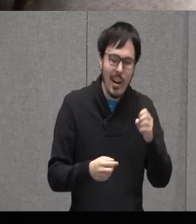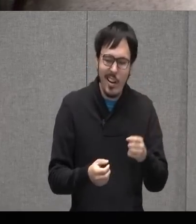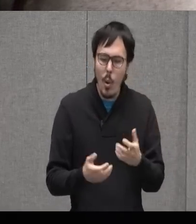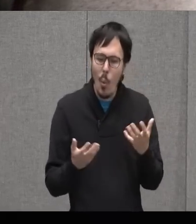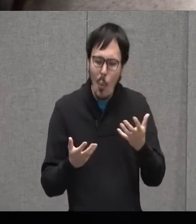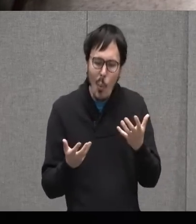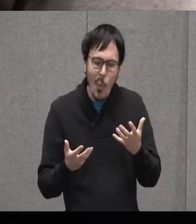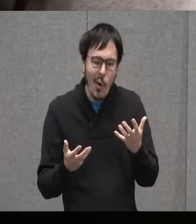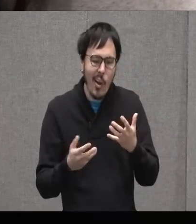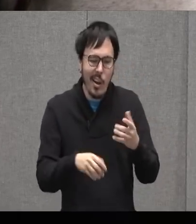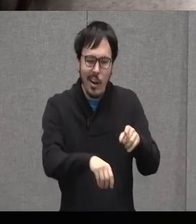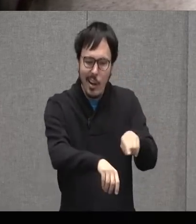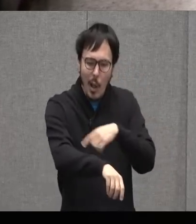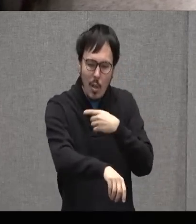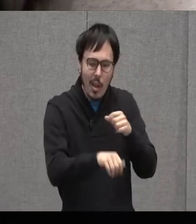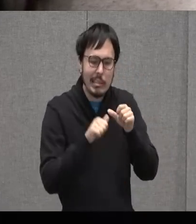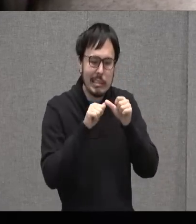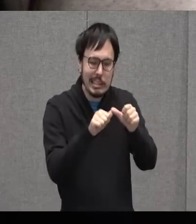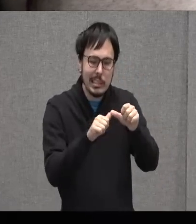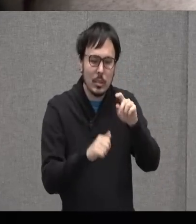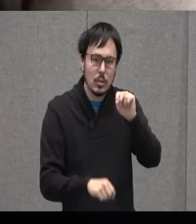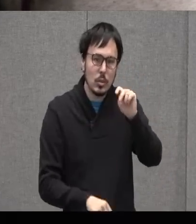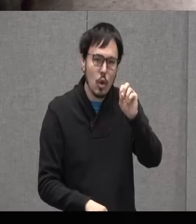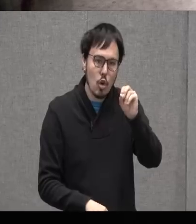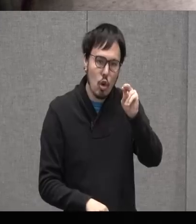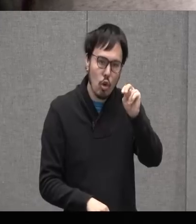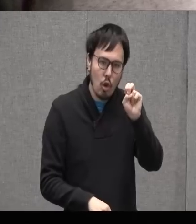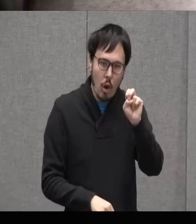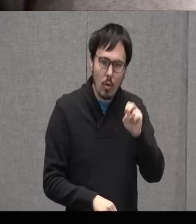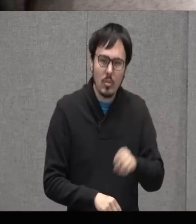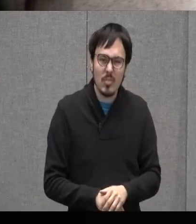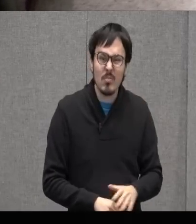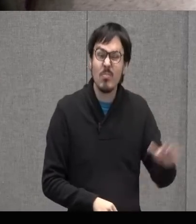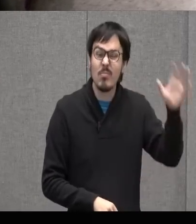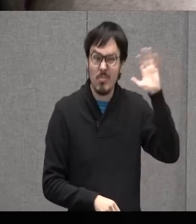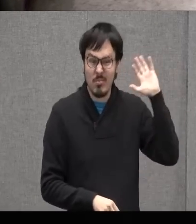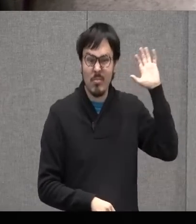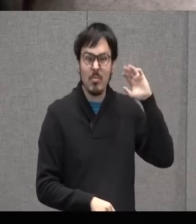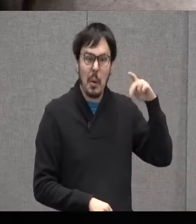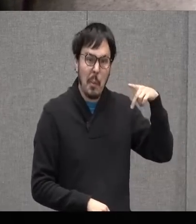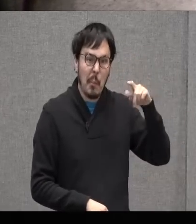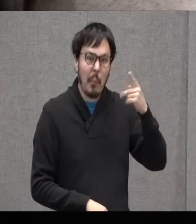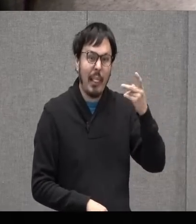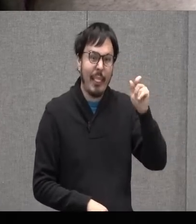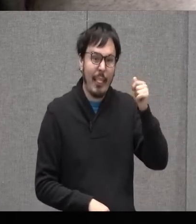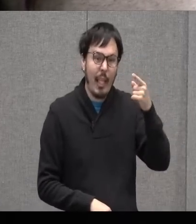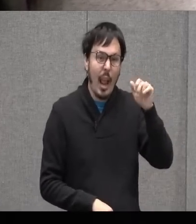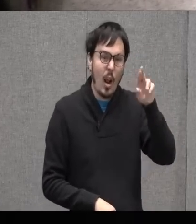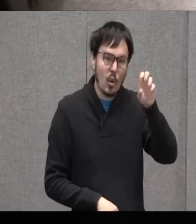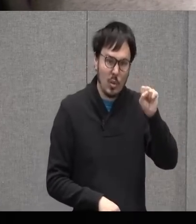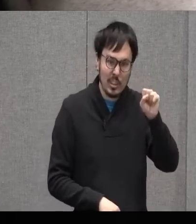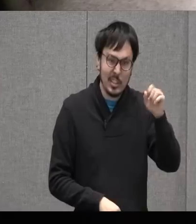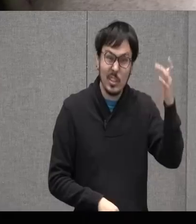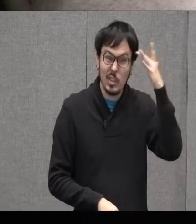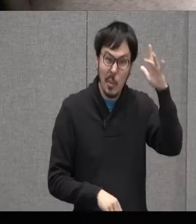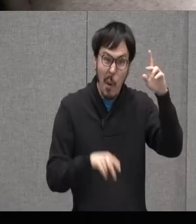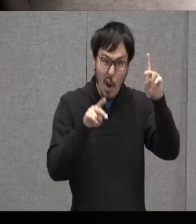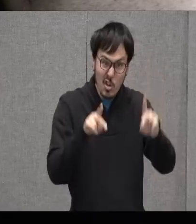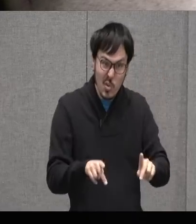Pythagoras, an ancient Greek smart dude said, "In fact, it was a mathematician who discovered